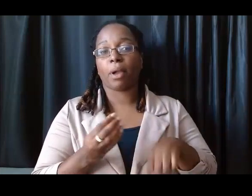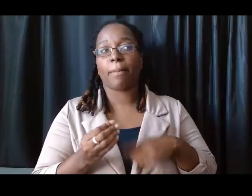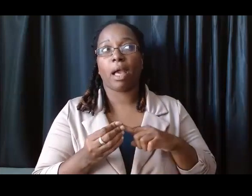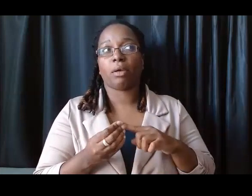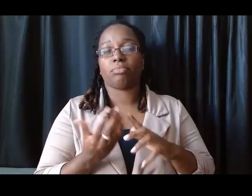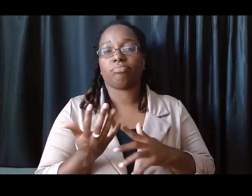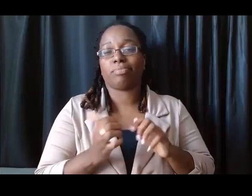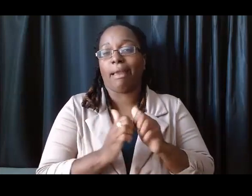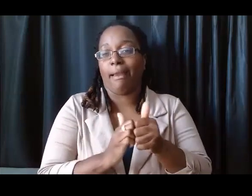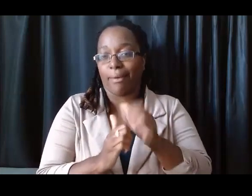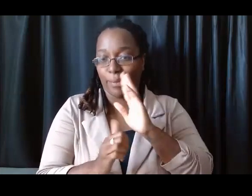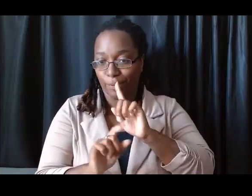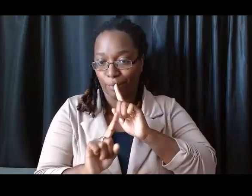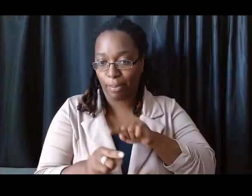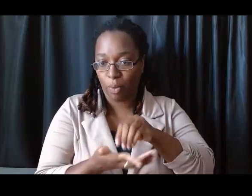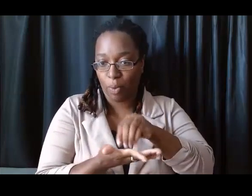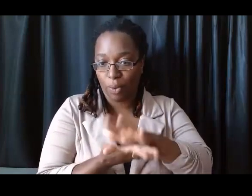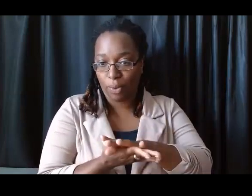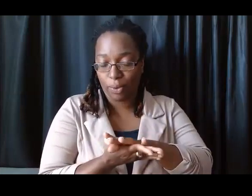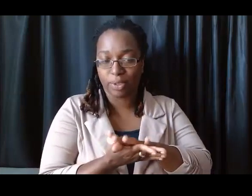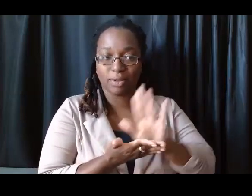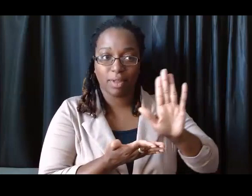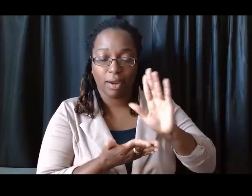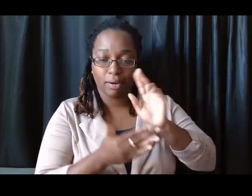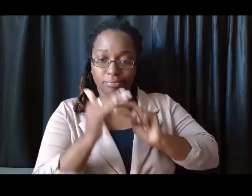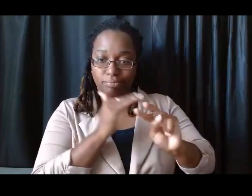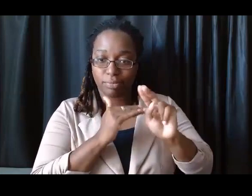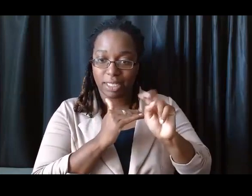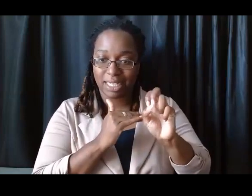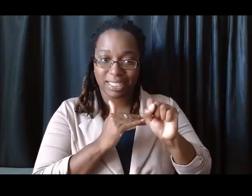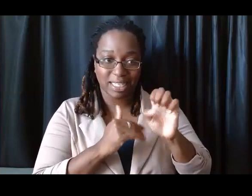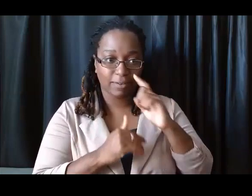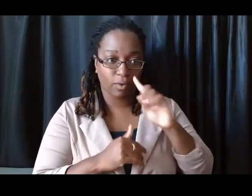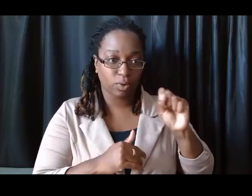do that reporting of the projected NESE to social security. Move on to that next slide.